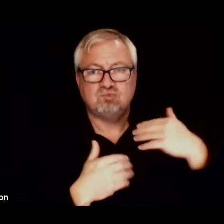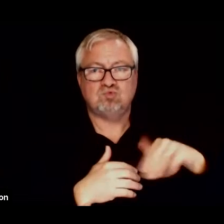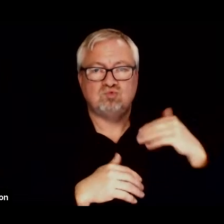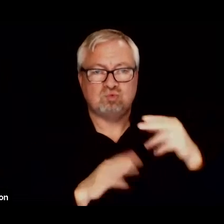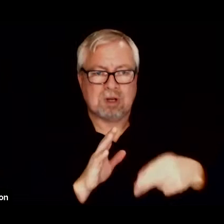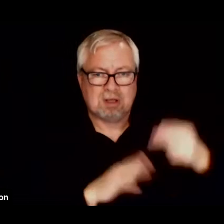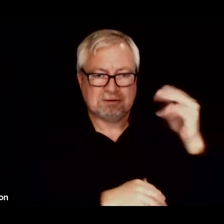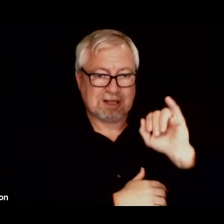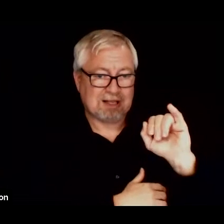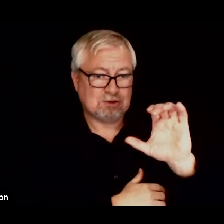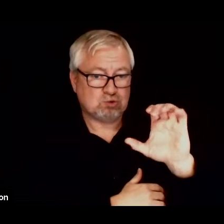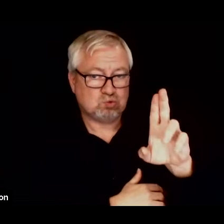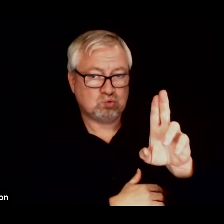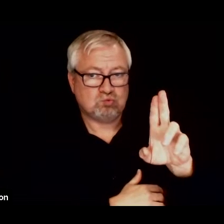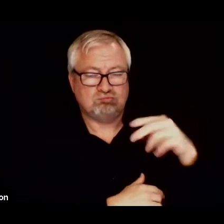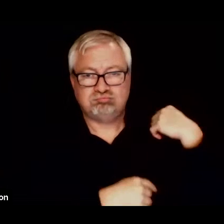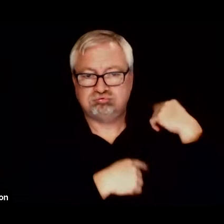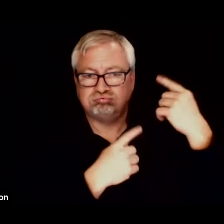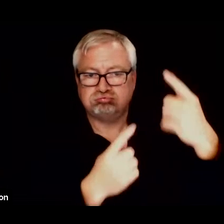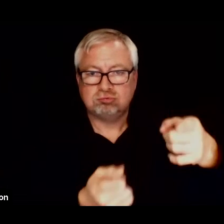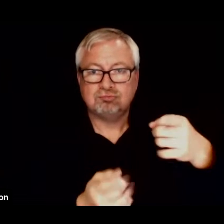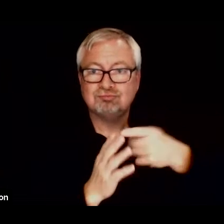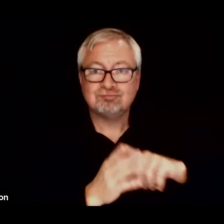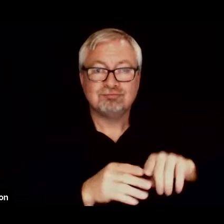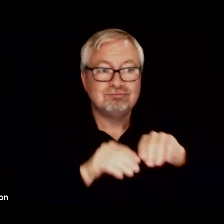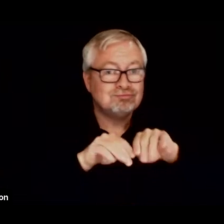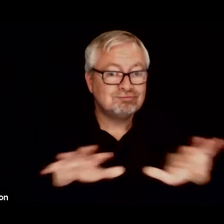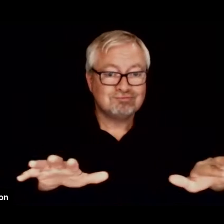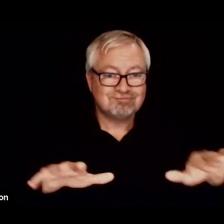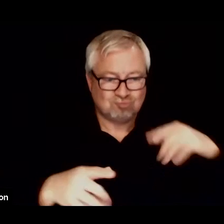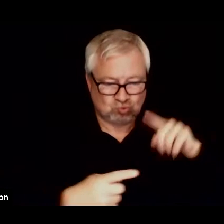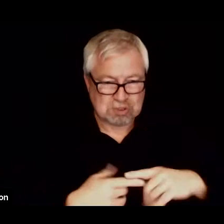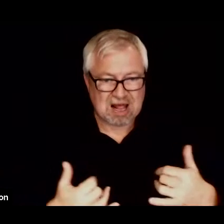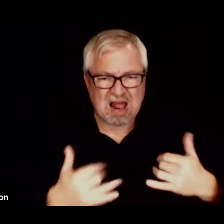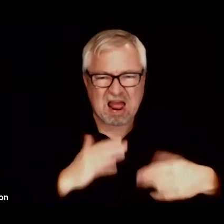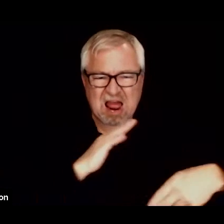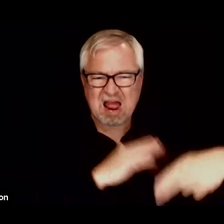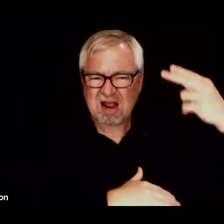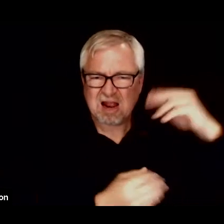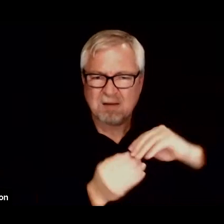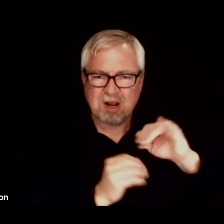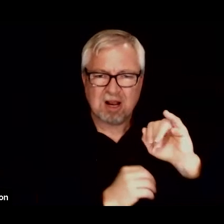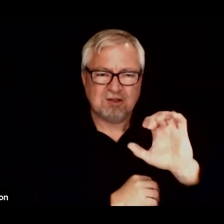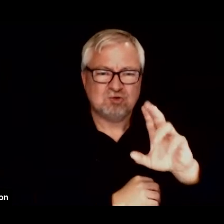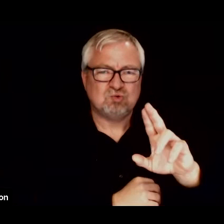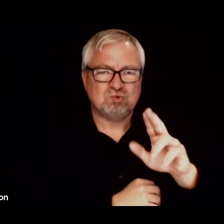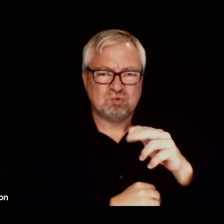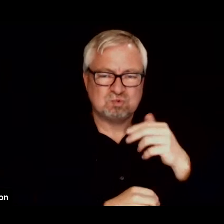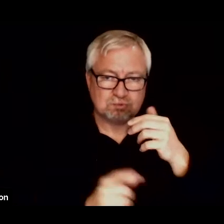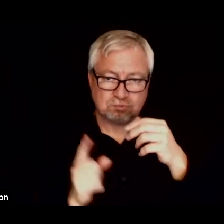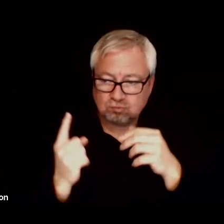We're glad to note that the new cases per 100,000 measure that we monitor in our public health risk